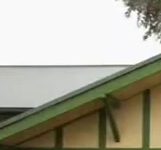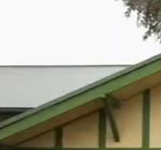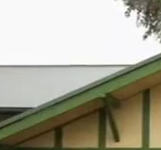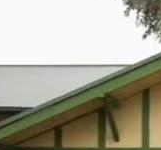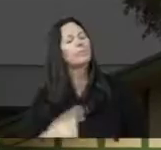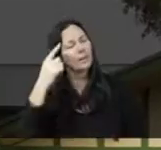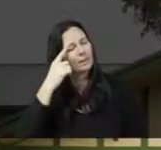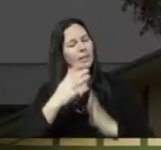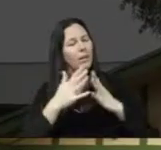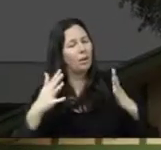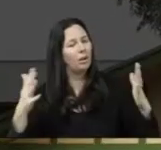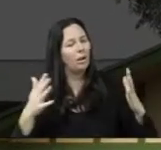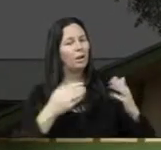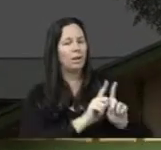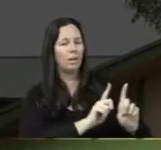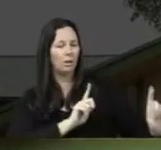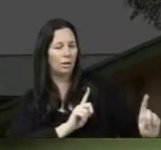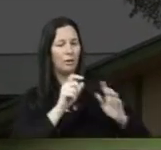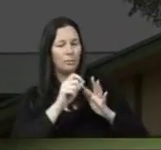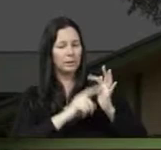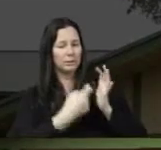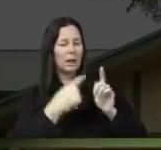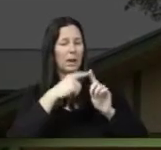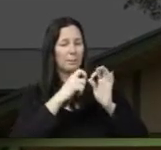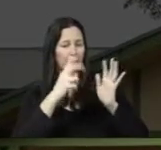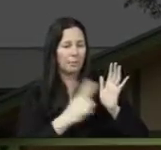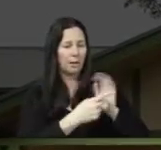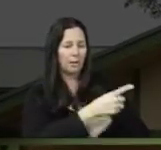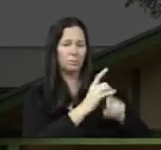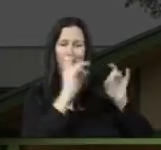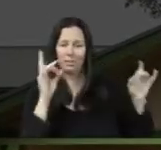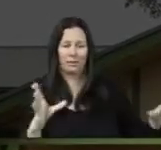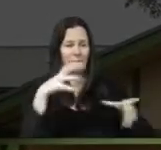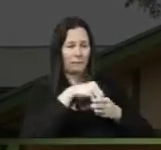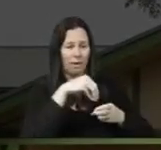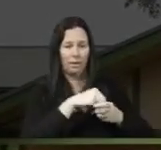I think the longer that they go, Peter and Ben, without being involved in meaningful activities,